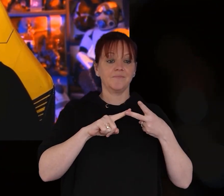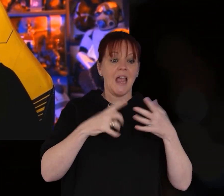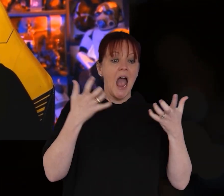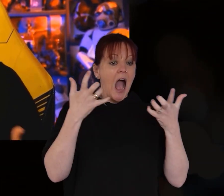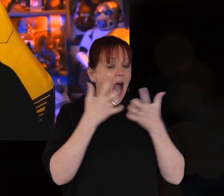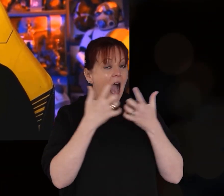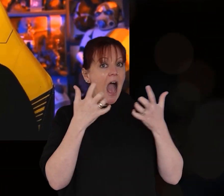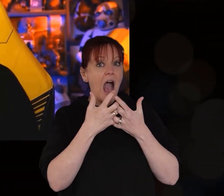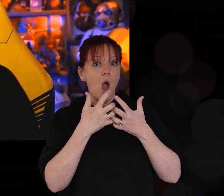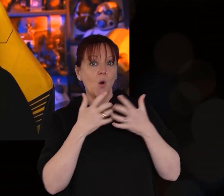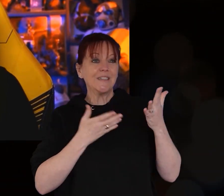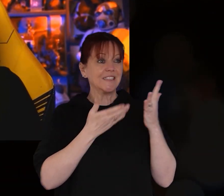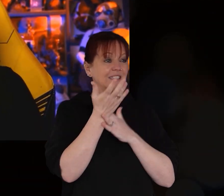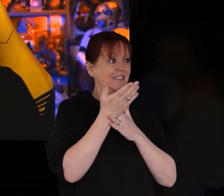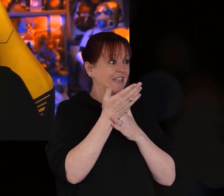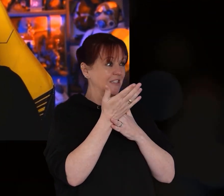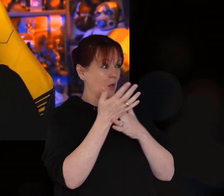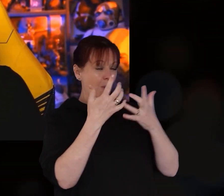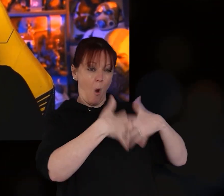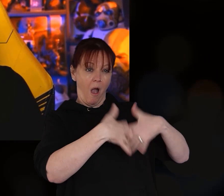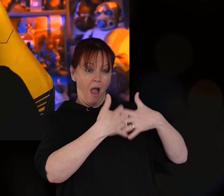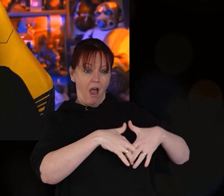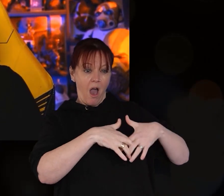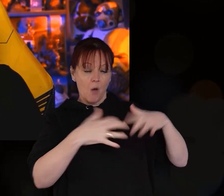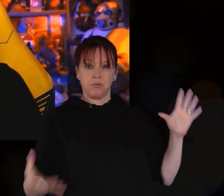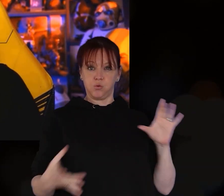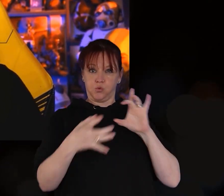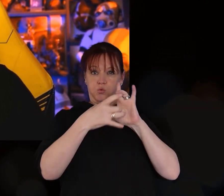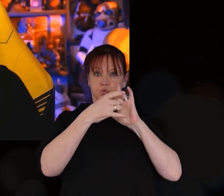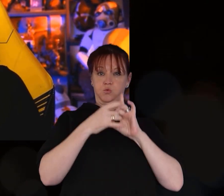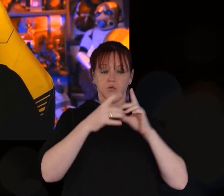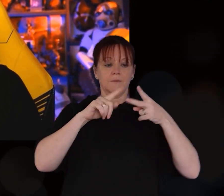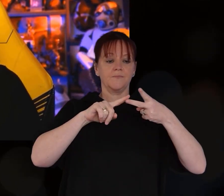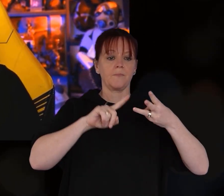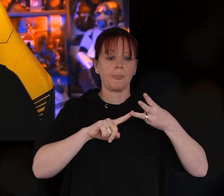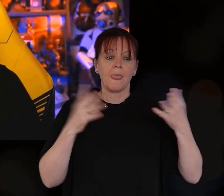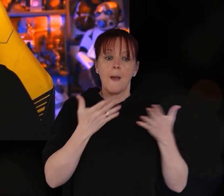Between Individuals and Options", by Grant Stoner, "Playing Pok mon by Ear" by Stephen Totilo,